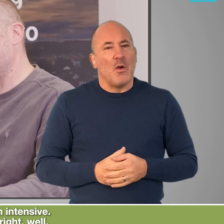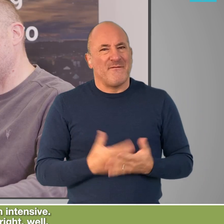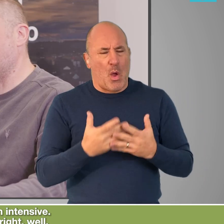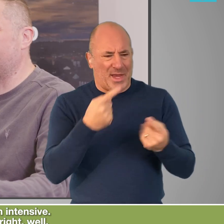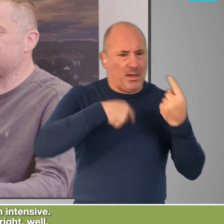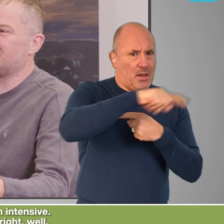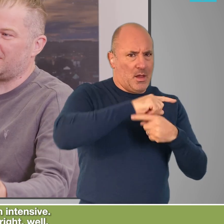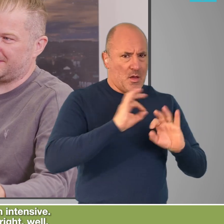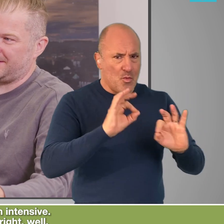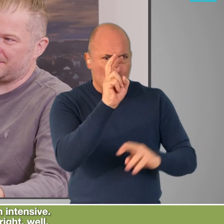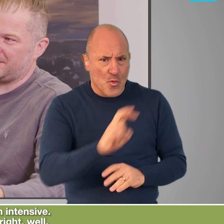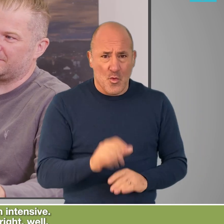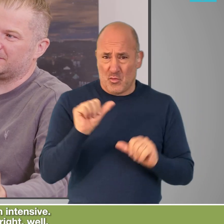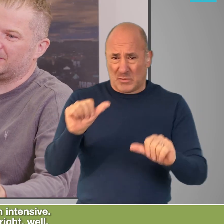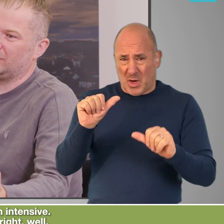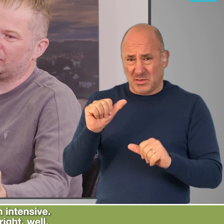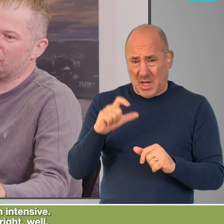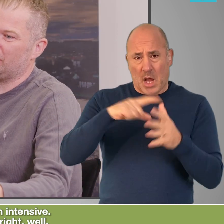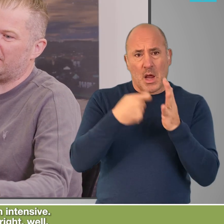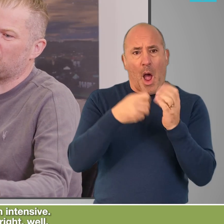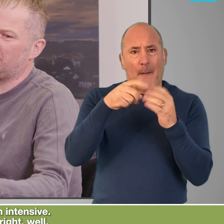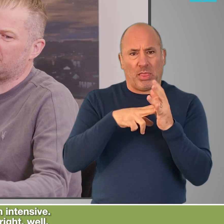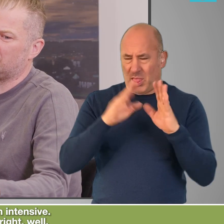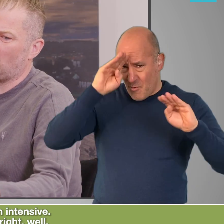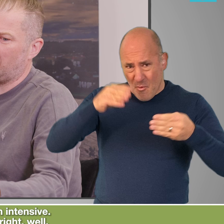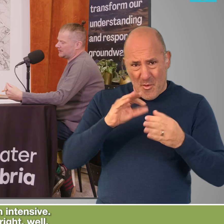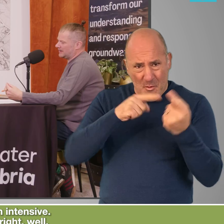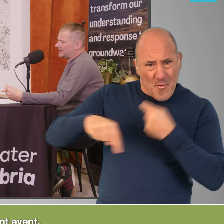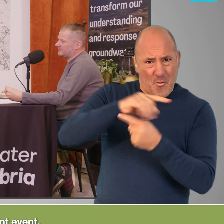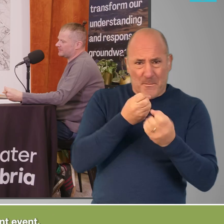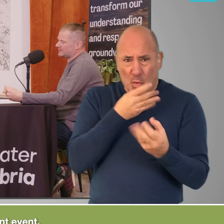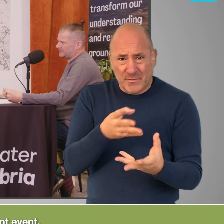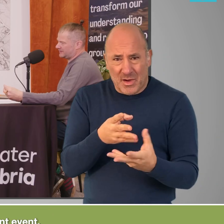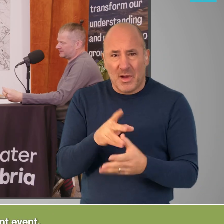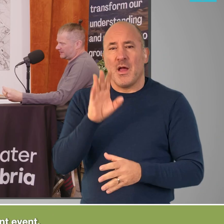Yeah, energy carbon intensive. And then we think, right, well, in a very significant event,